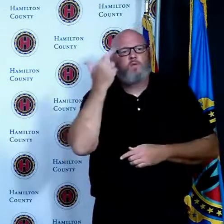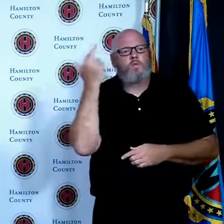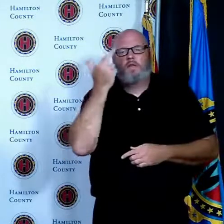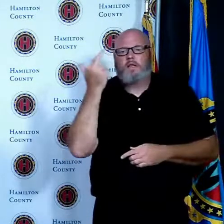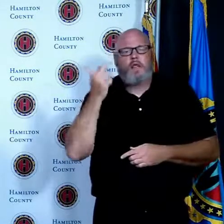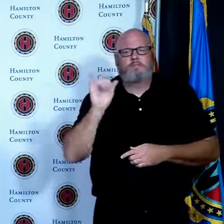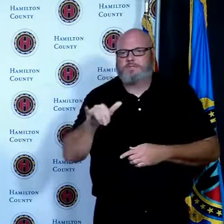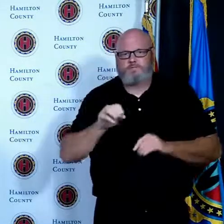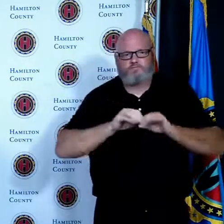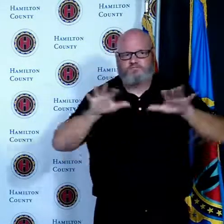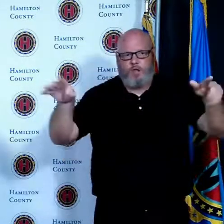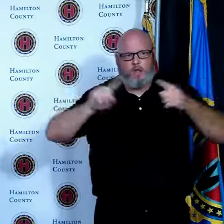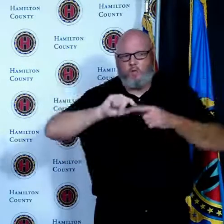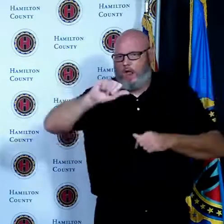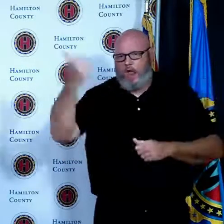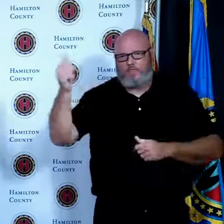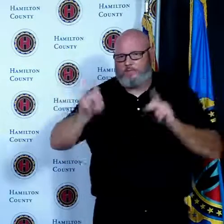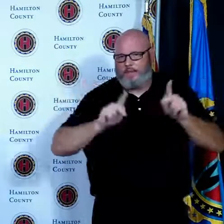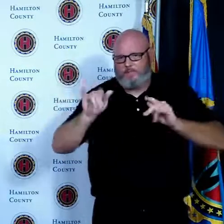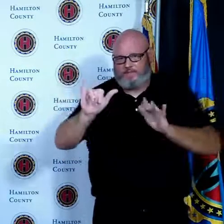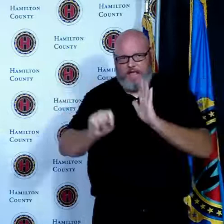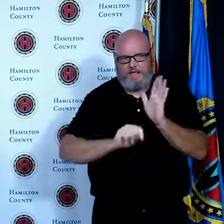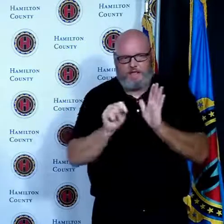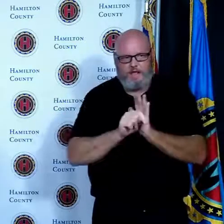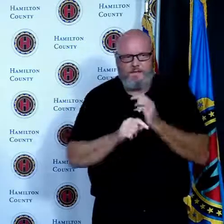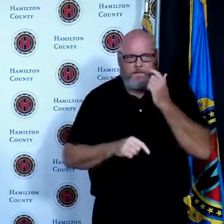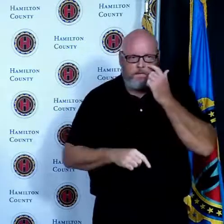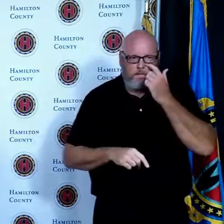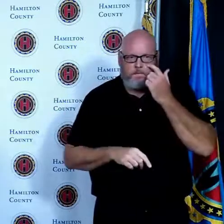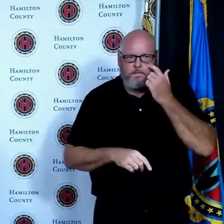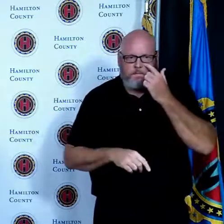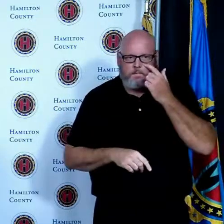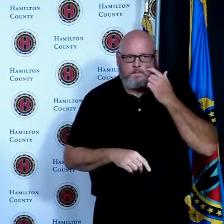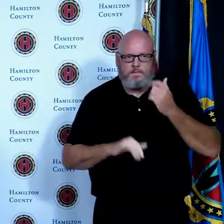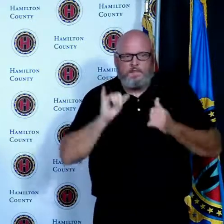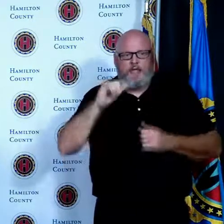strategy and just one other this may be for you or it could even be